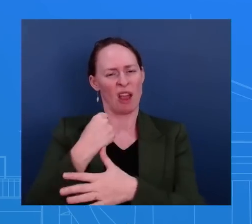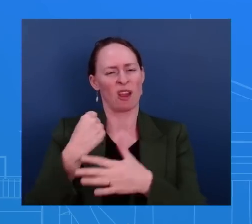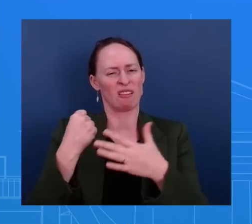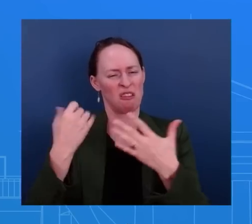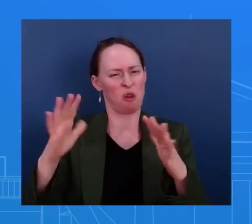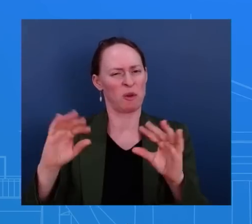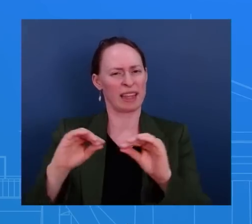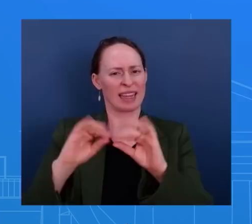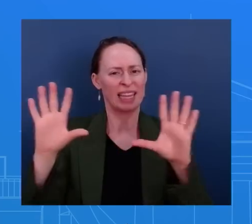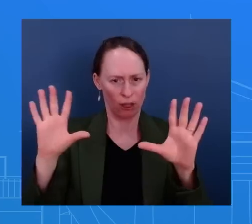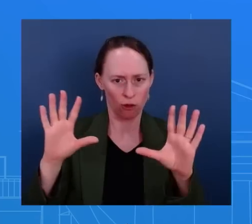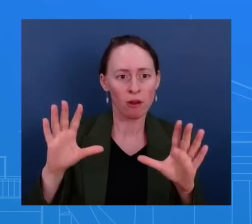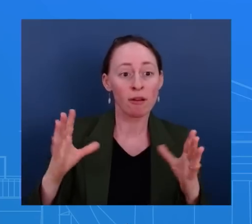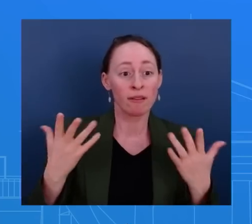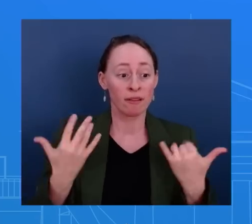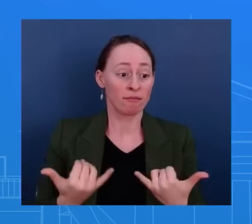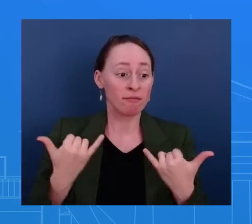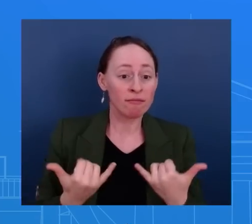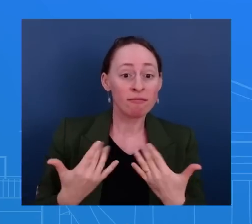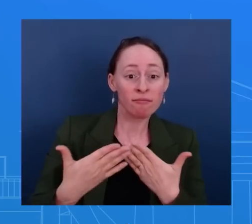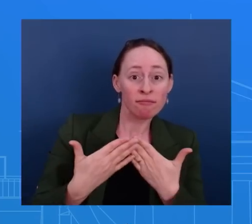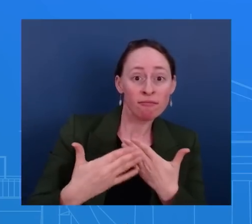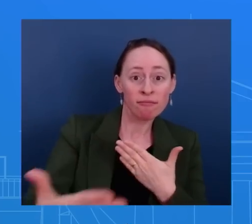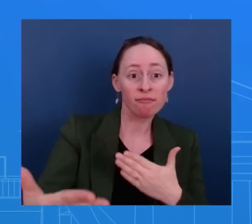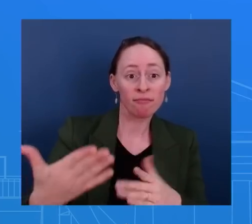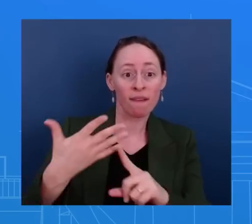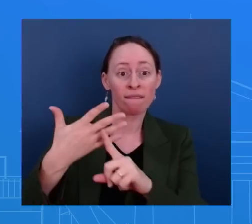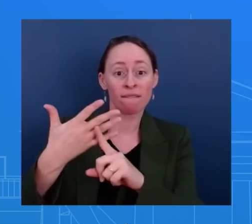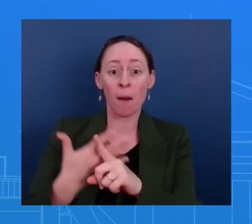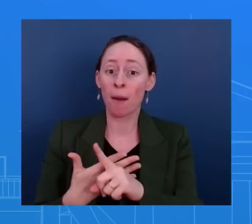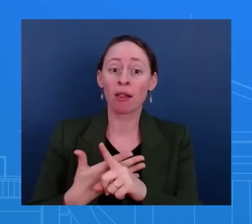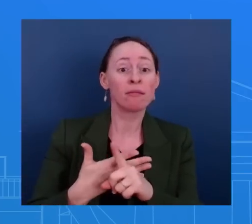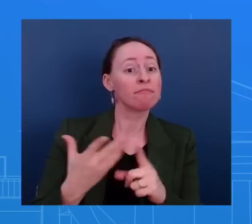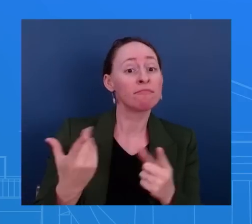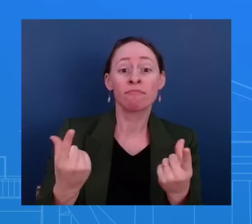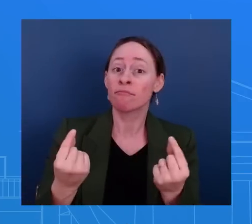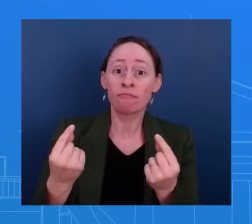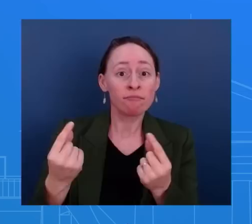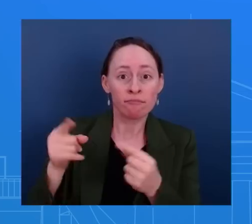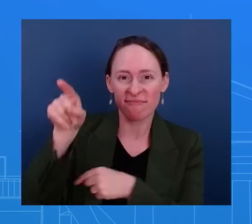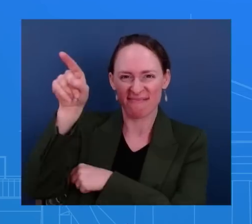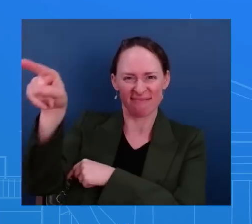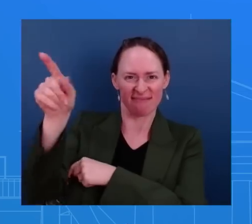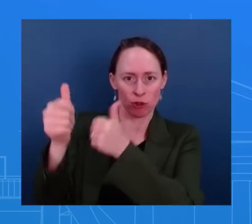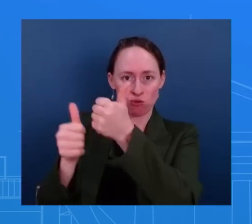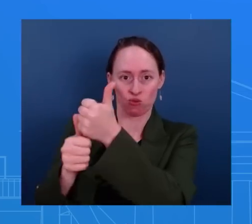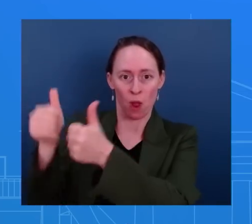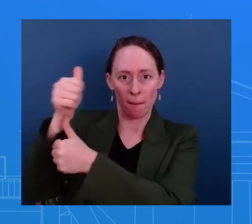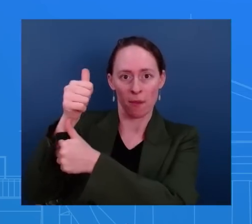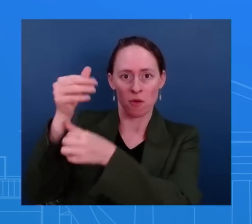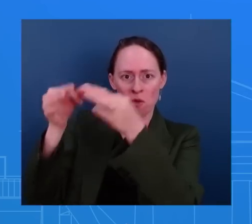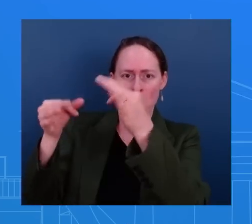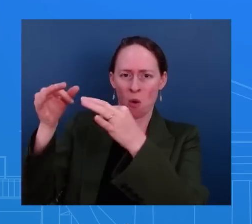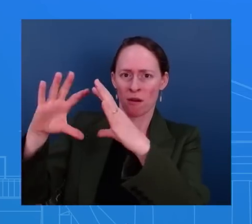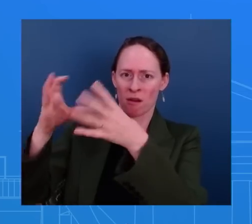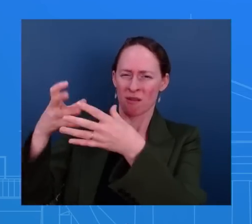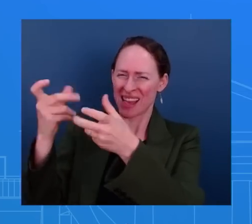When you think about the SCOTUS reform -- right? He went to Austin, Texas, at LBJ Library and talked about that, laid out his plan.